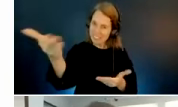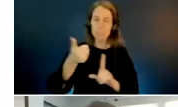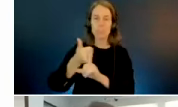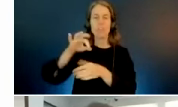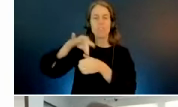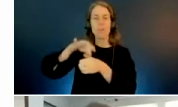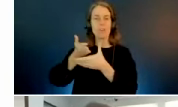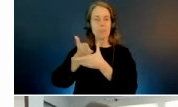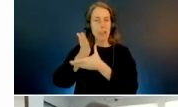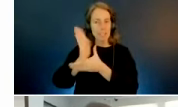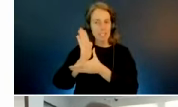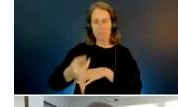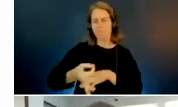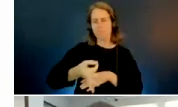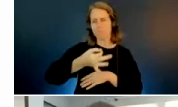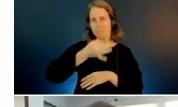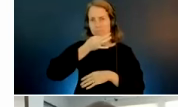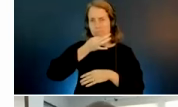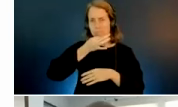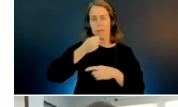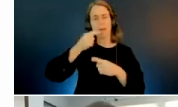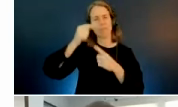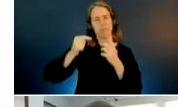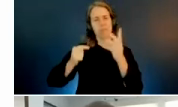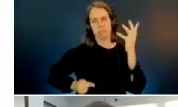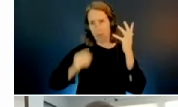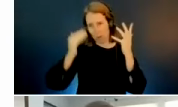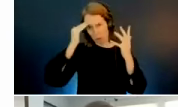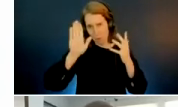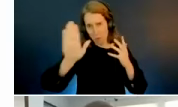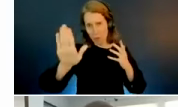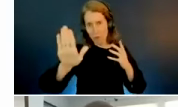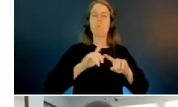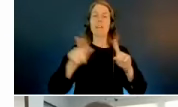and she will be talking to us about getting ready for a busy election season, Erin. Erin: